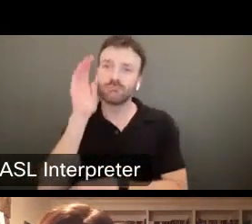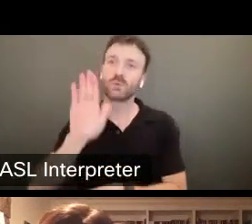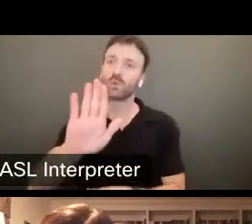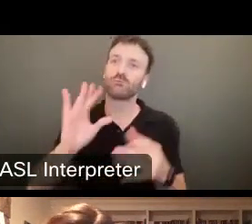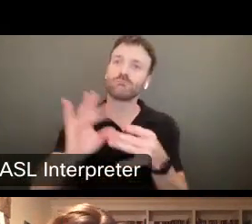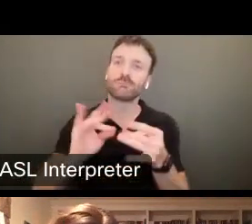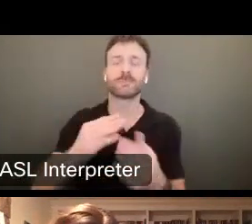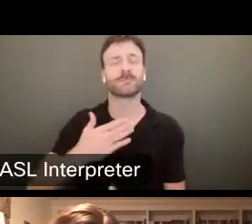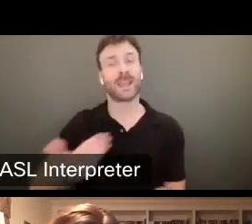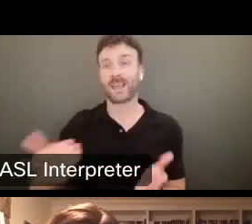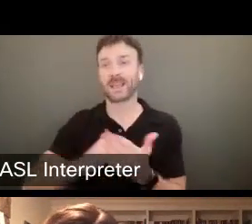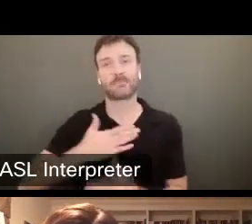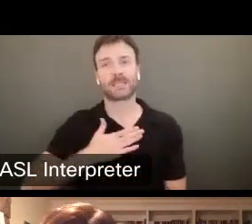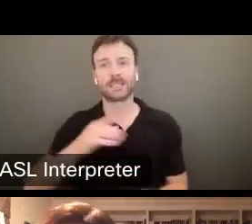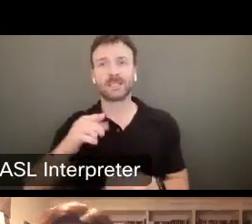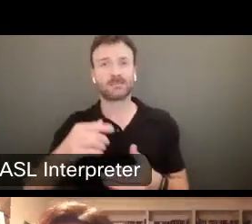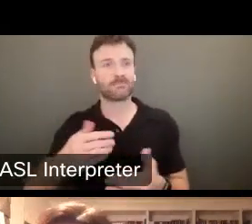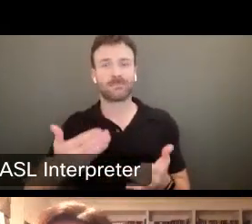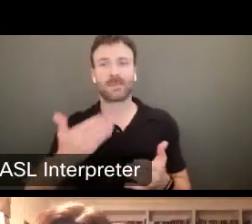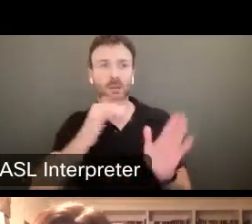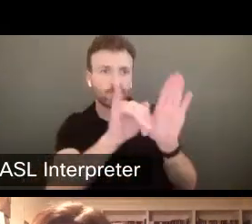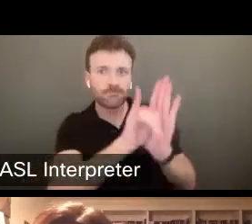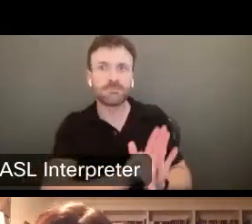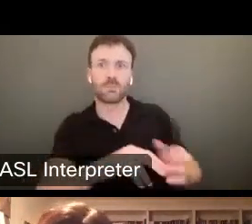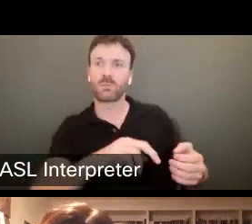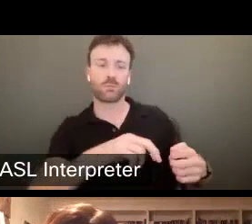out those problem spots to us. It's important that we learn from that and do better.